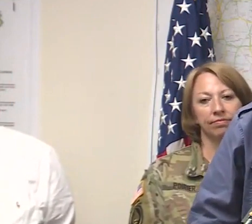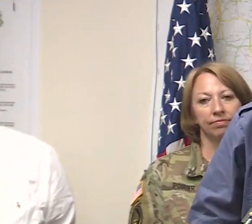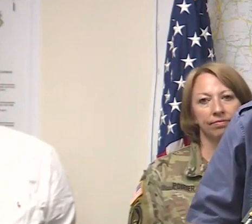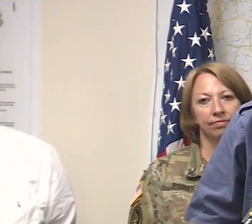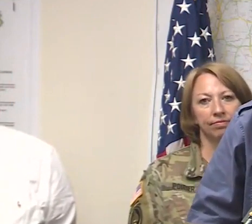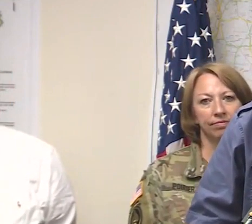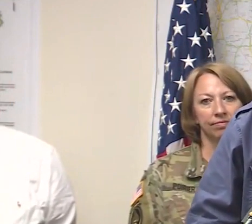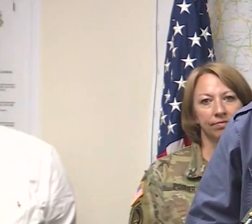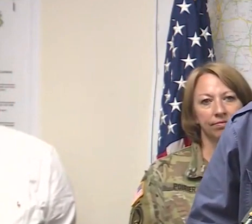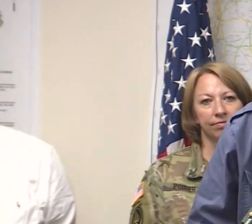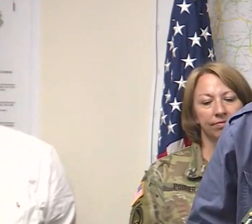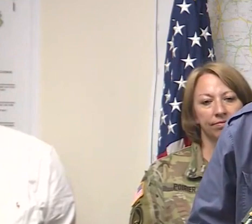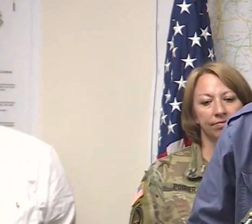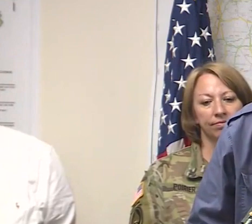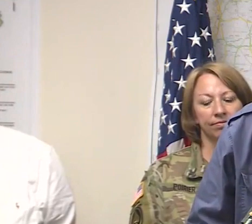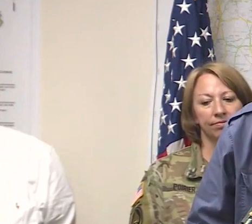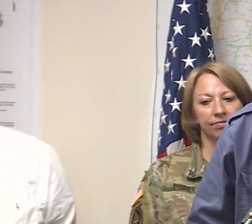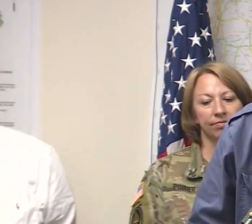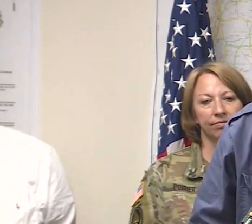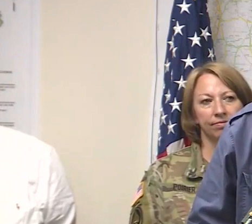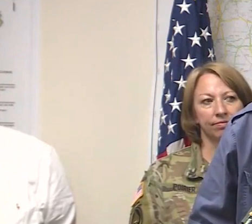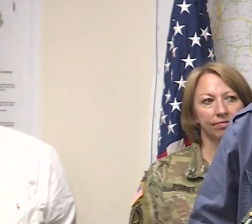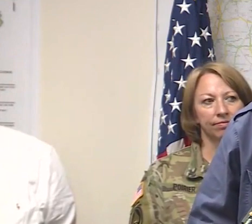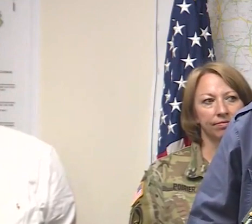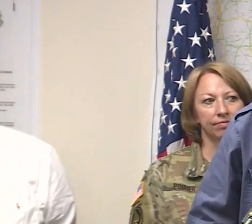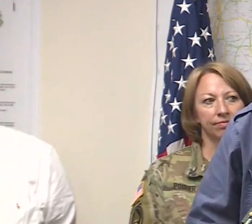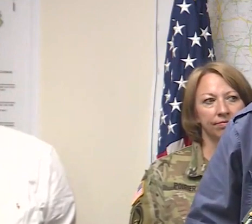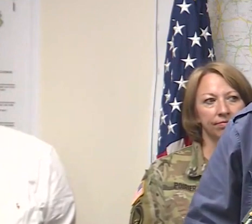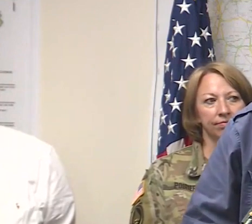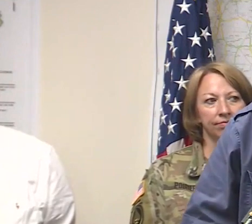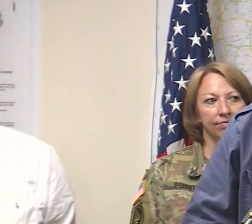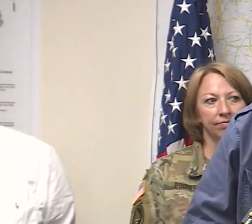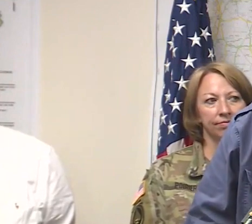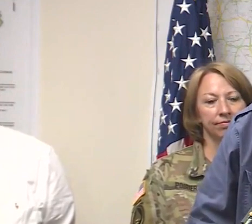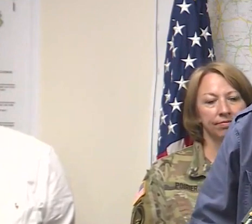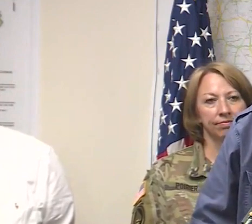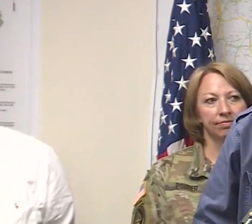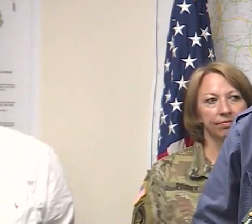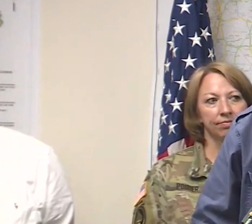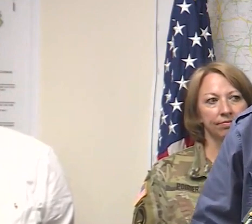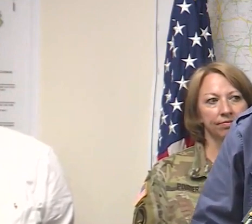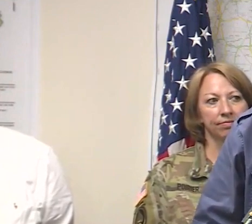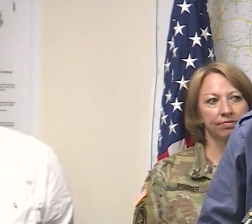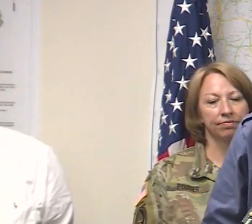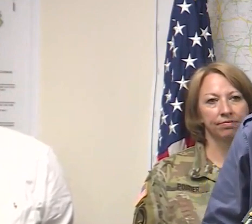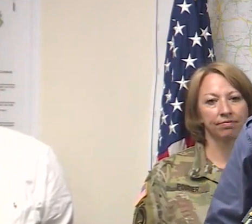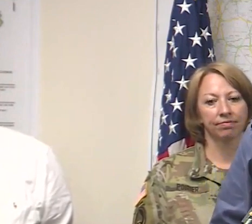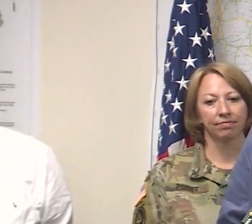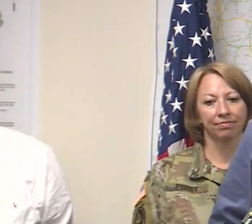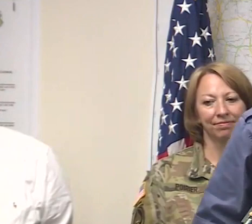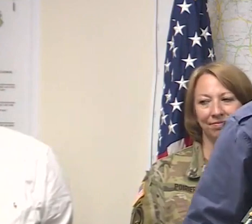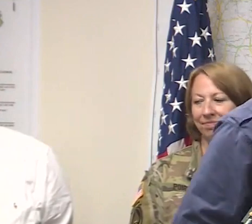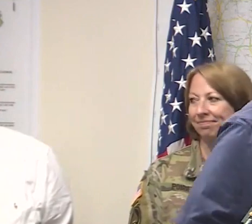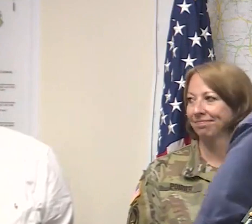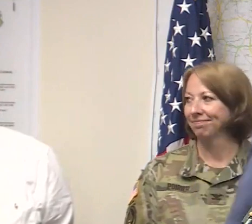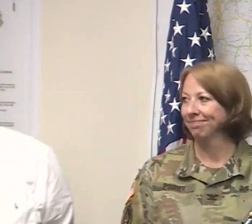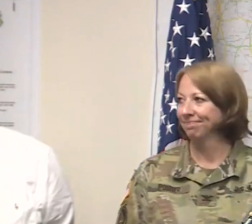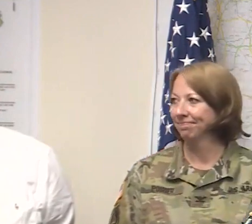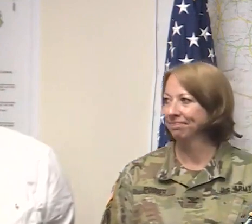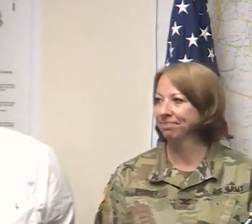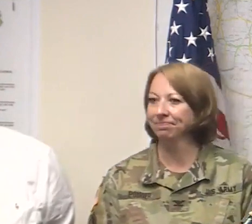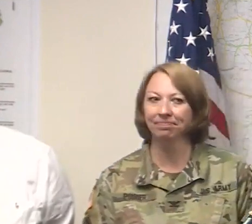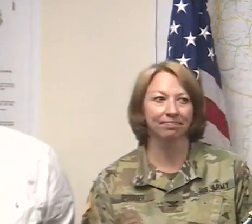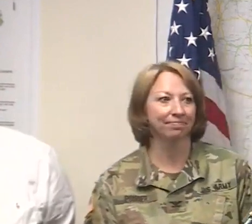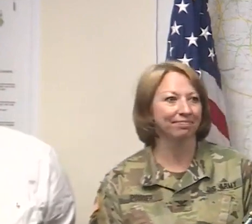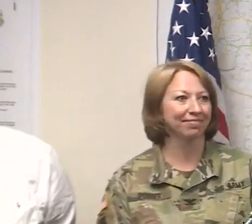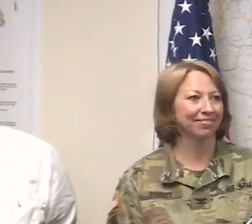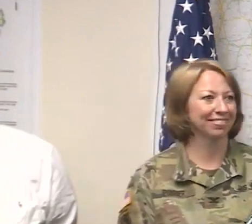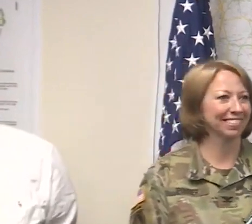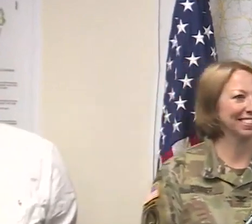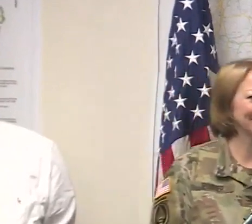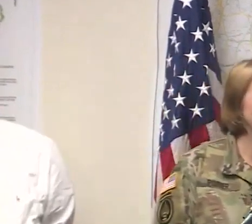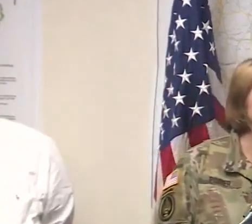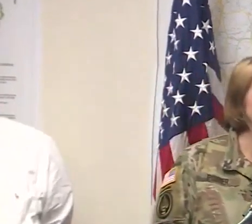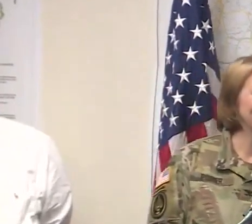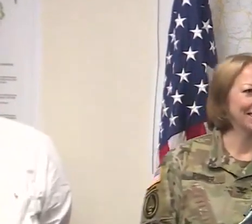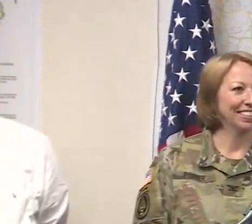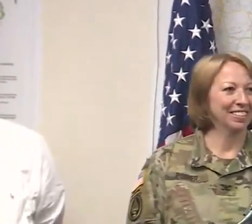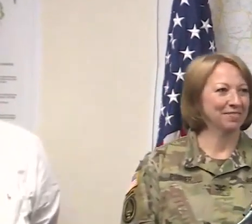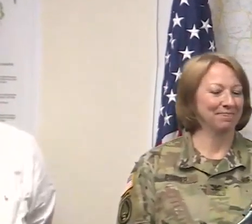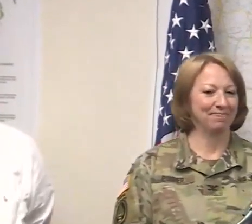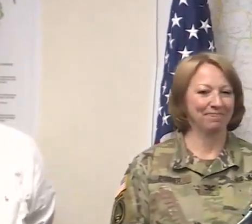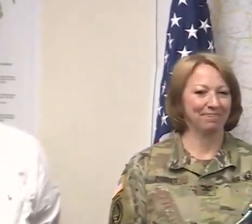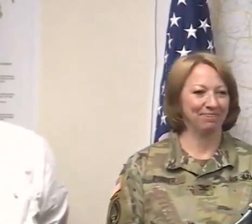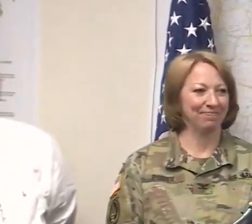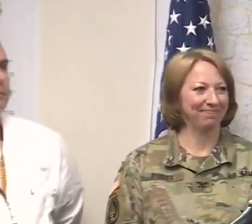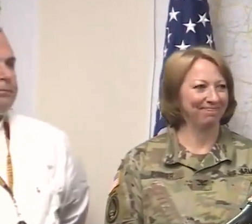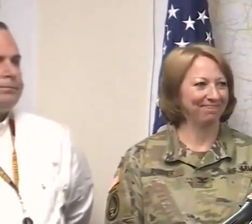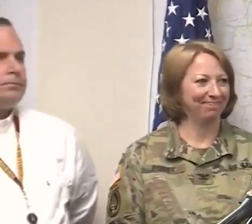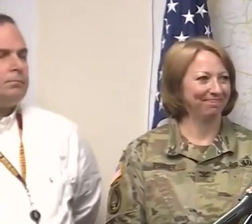CLEARLY THERE’S SOME ADDITIONAL OPERATIONS OCCURRING ACROSS THE STREET AT KNAPP, AS YOU SEE, AND FOR THE TWO DAMS THAT V-TRANS OWNS, THERE ARE NO ISSUES.